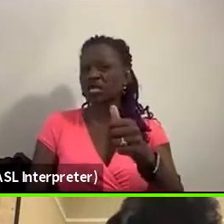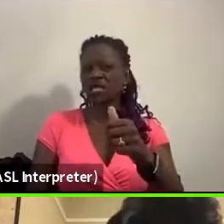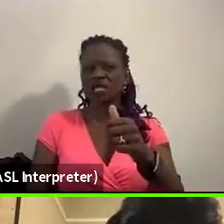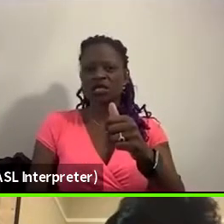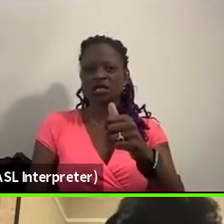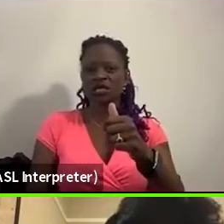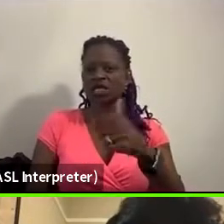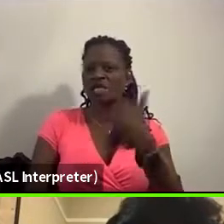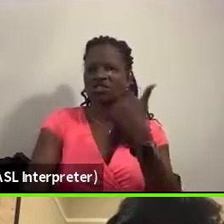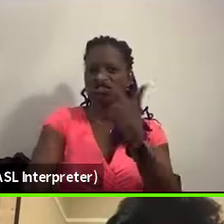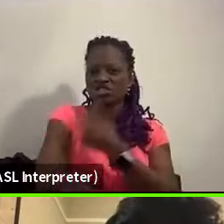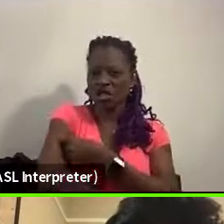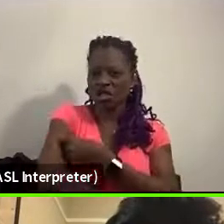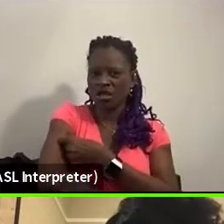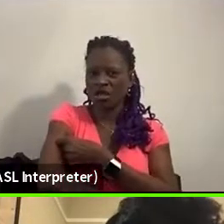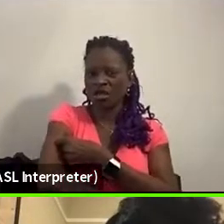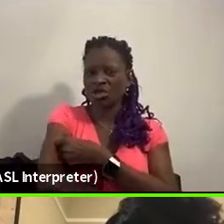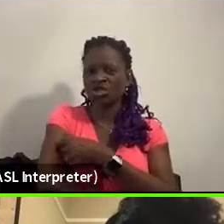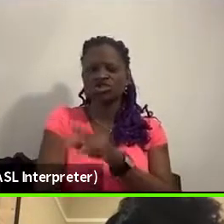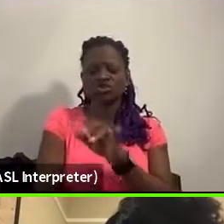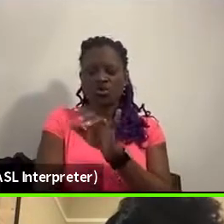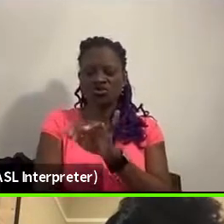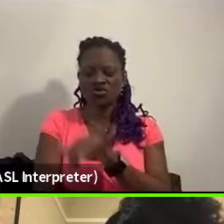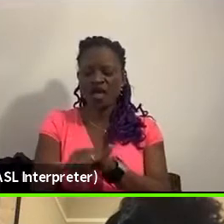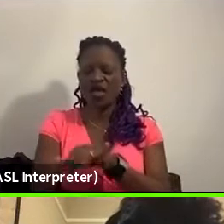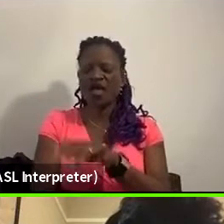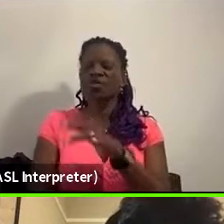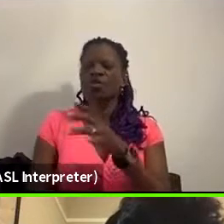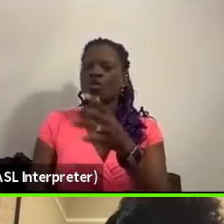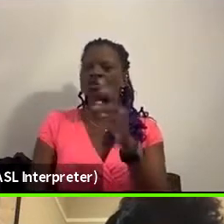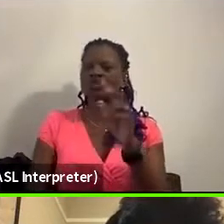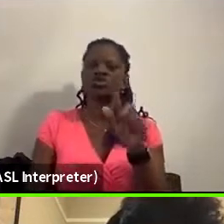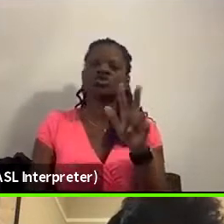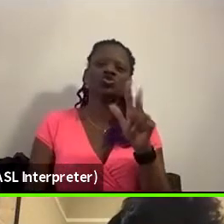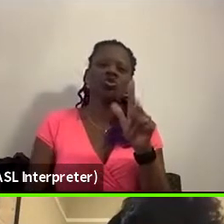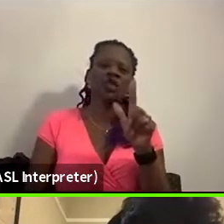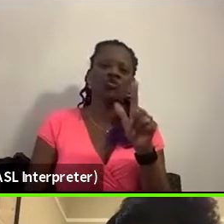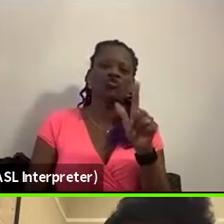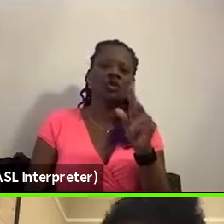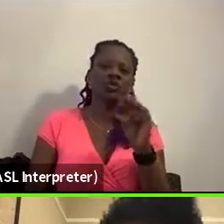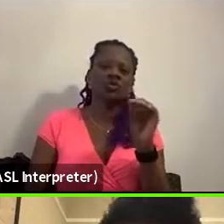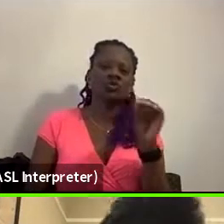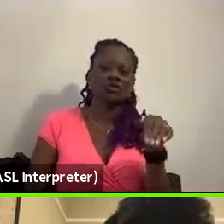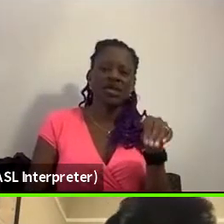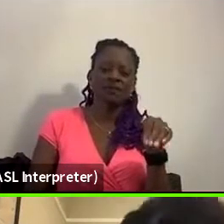So that percentage being twenty three percent in our county means that seventy